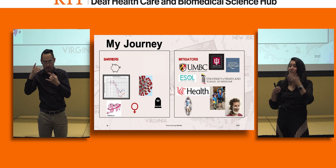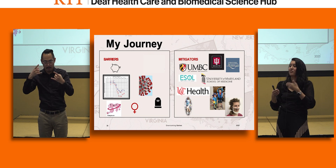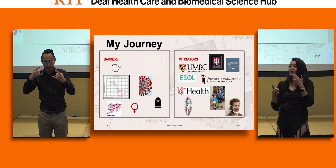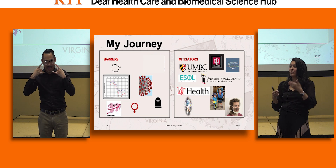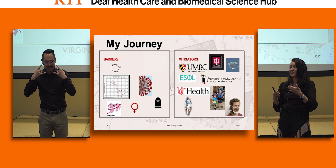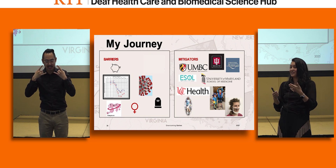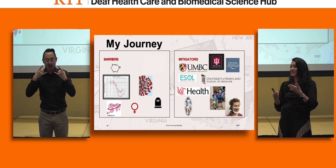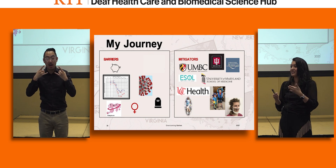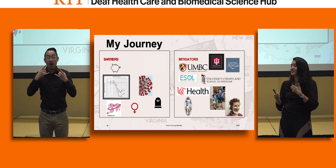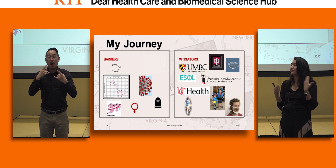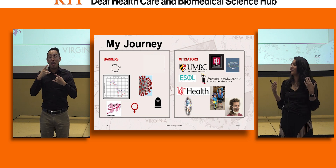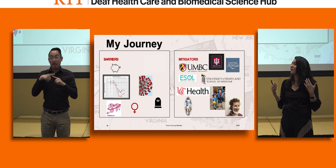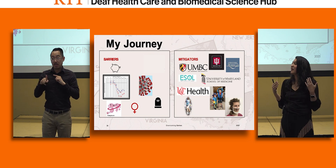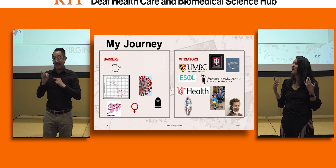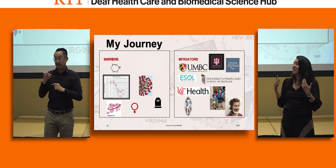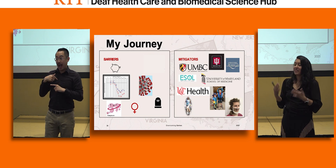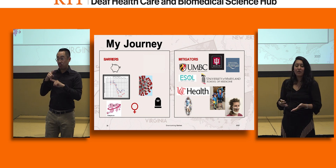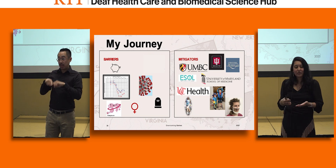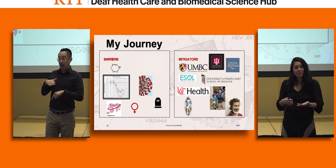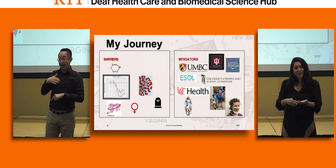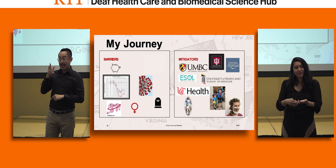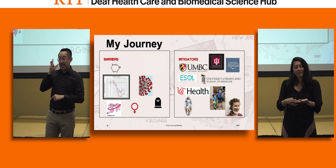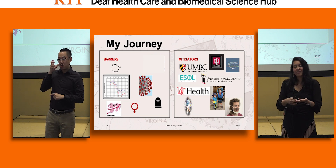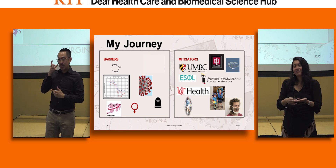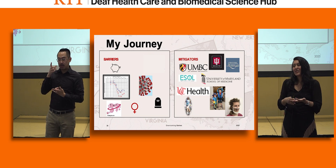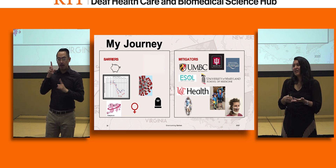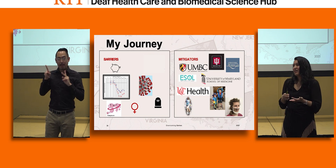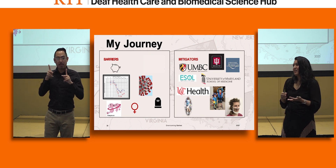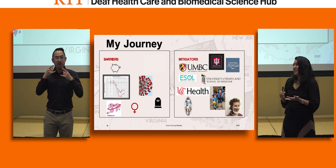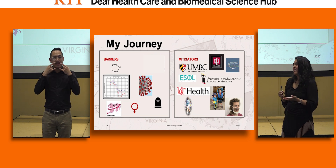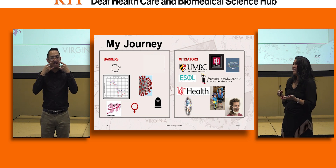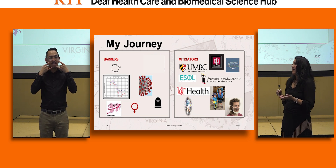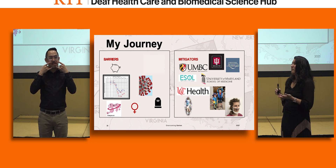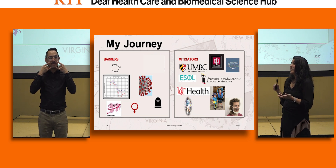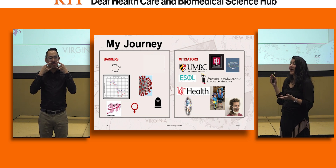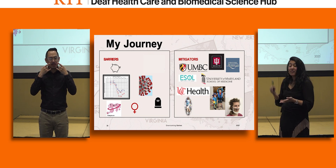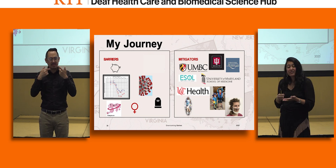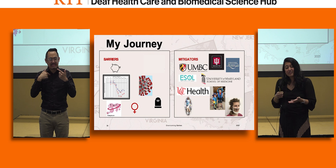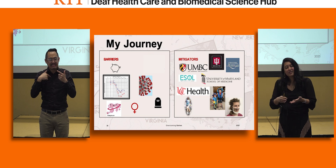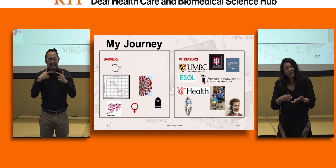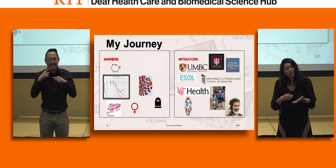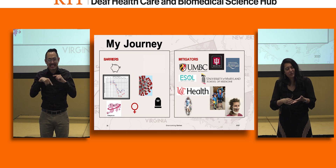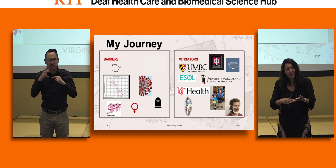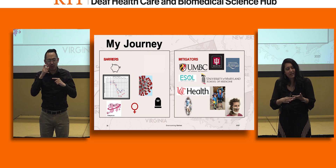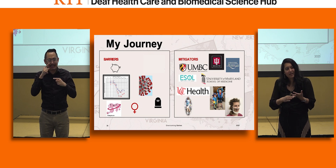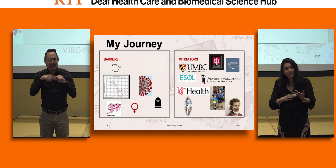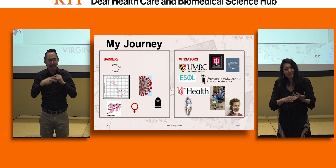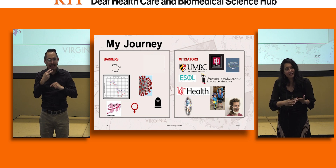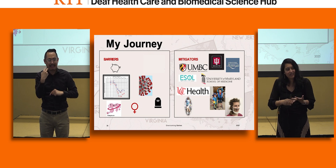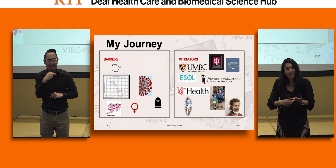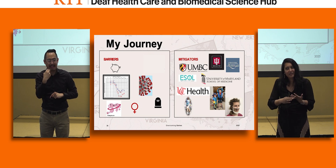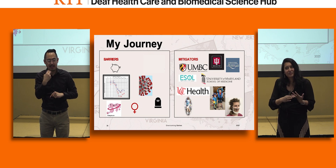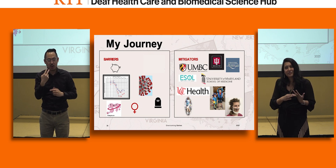muffled voices, and so, that was a barrier. The health system I was working at at the time